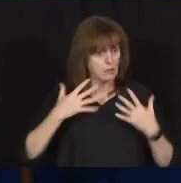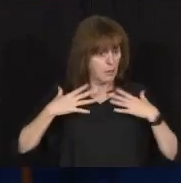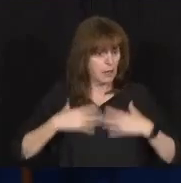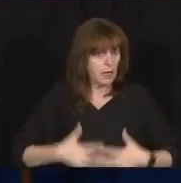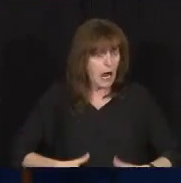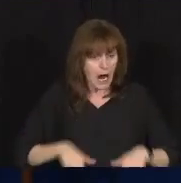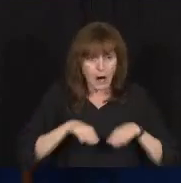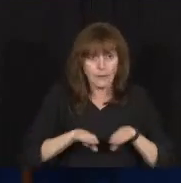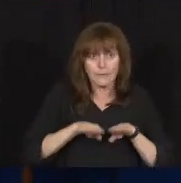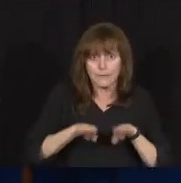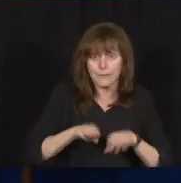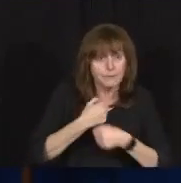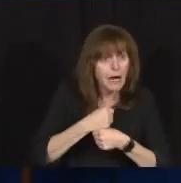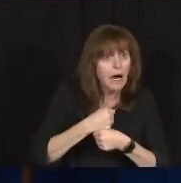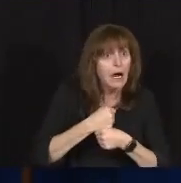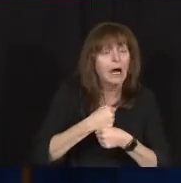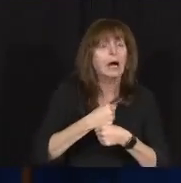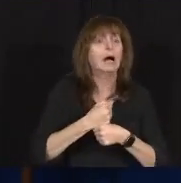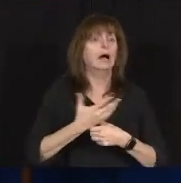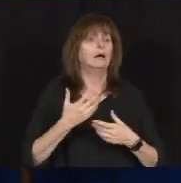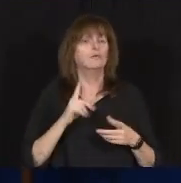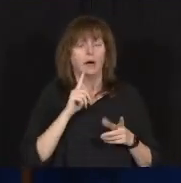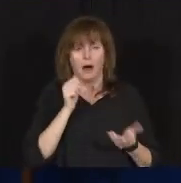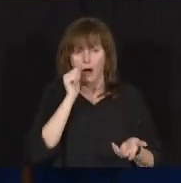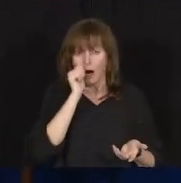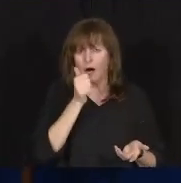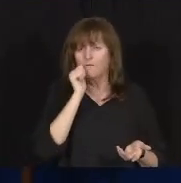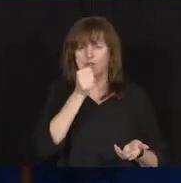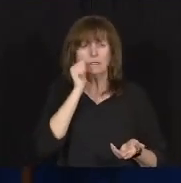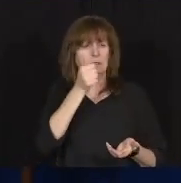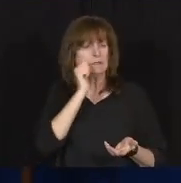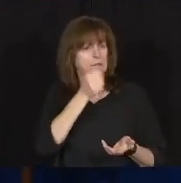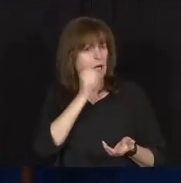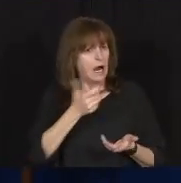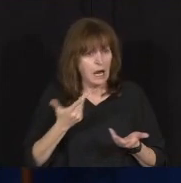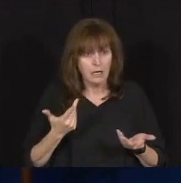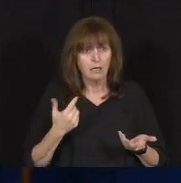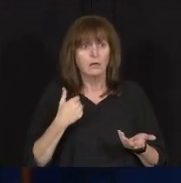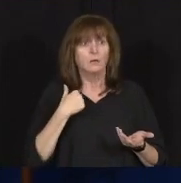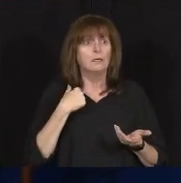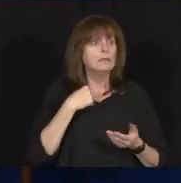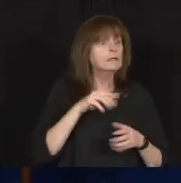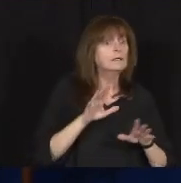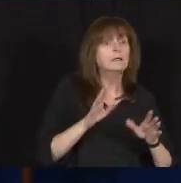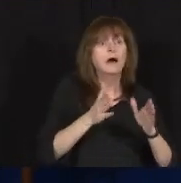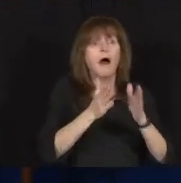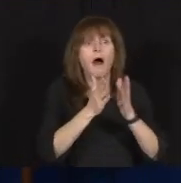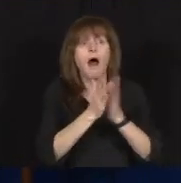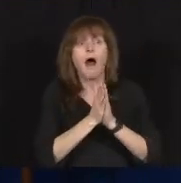A surgical gown. It is every single day. T he response was unbelievable. W